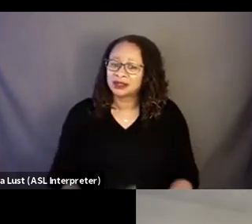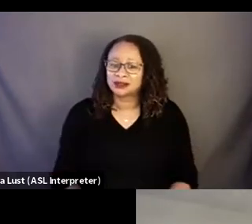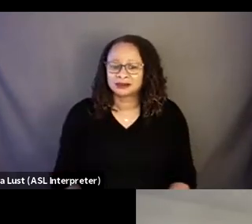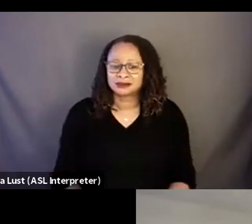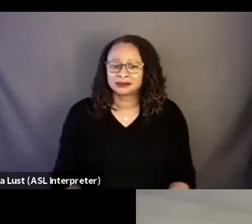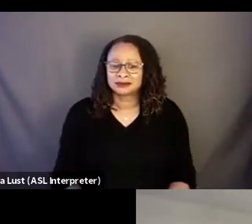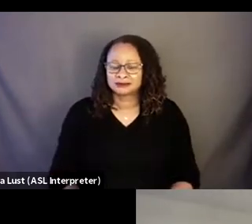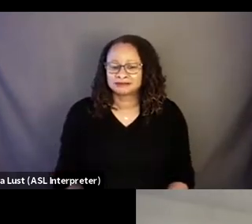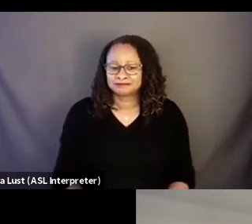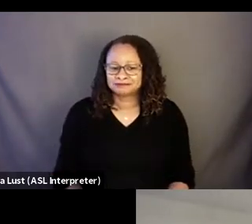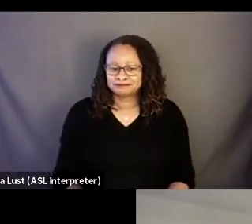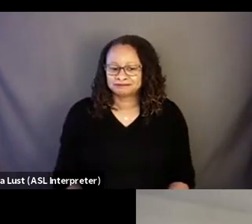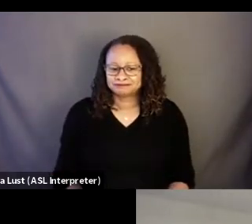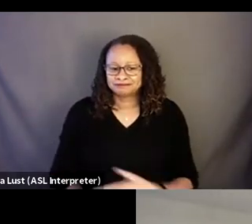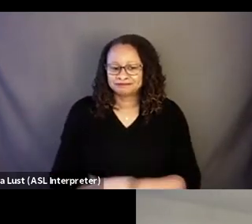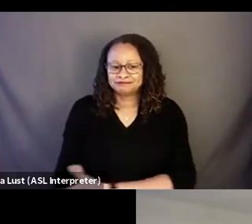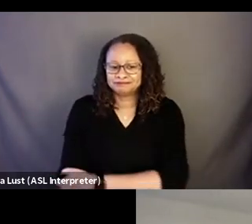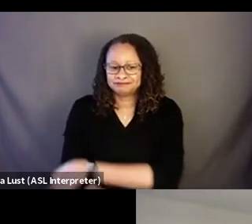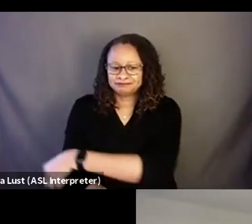(foreign language)